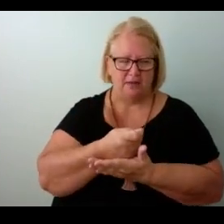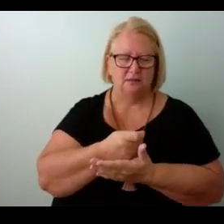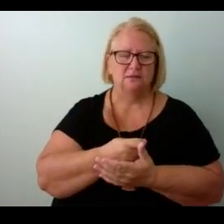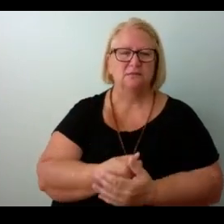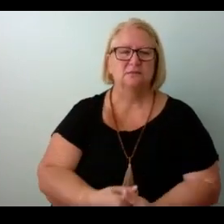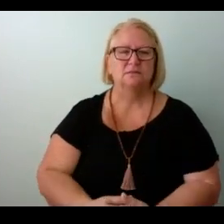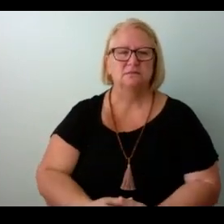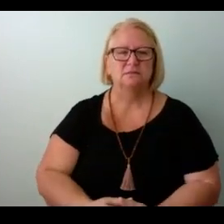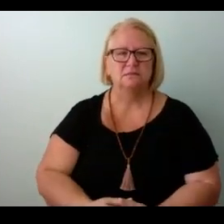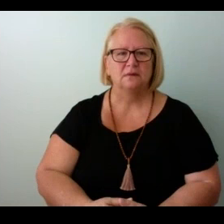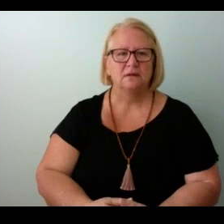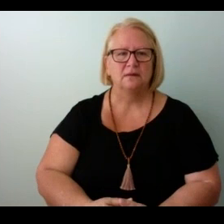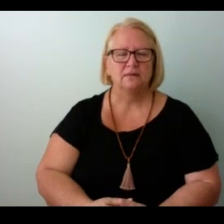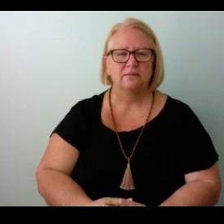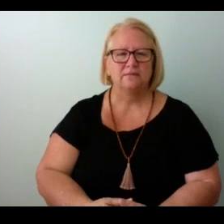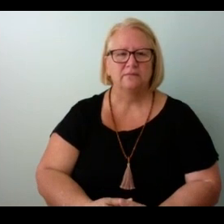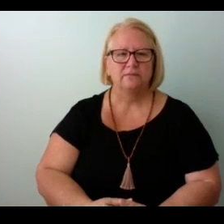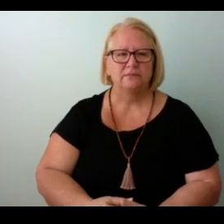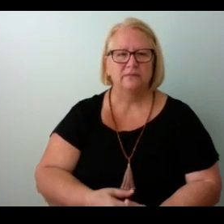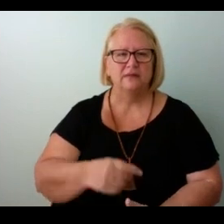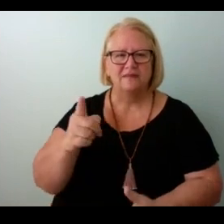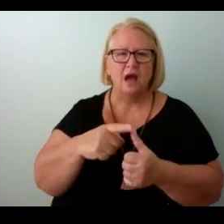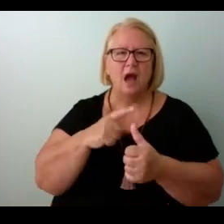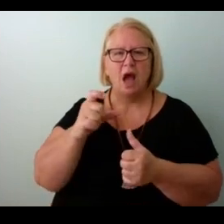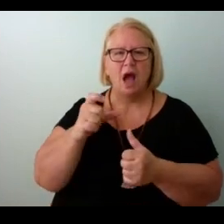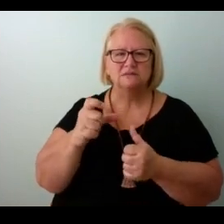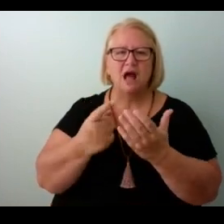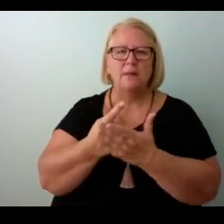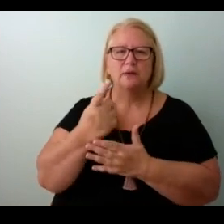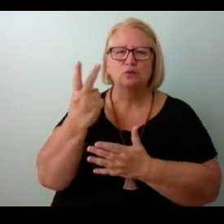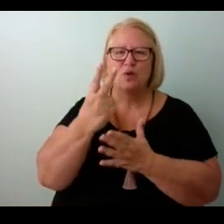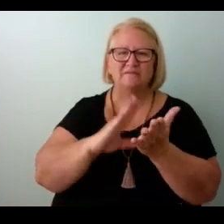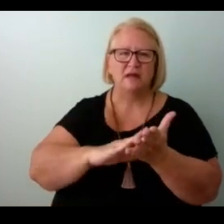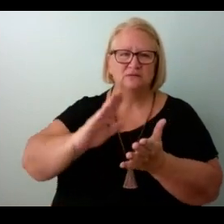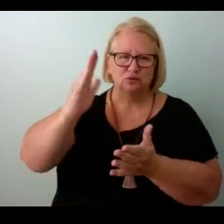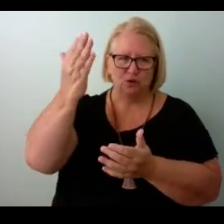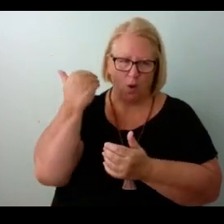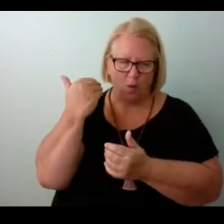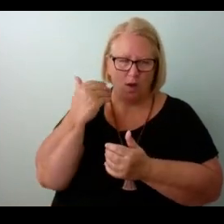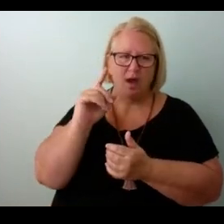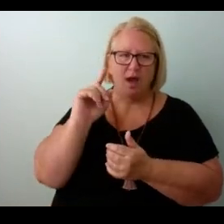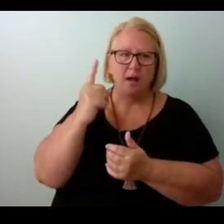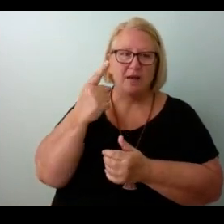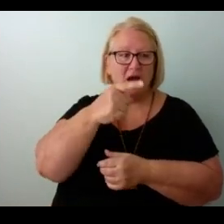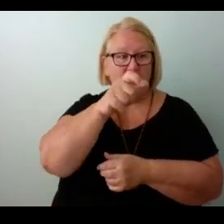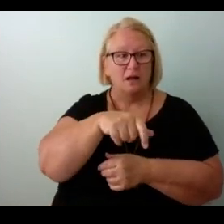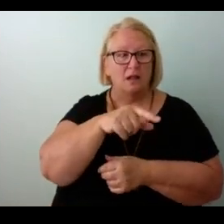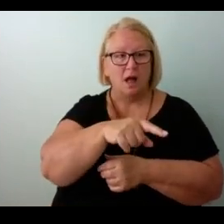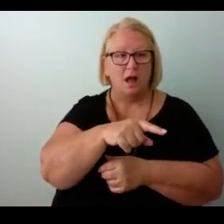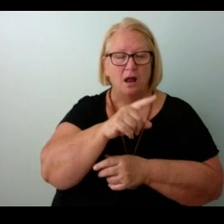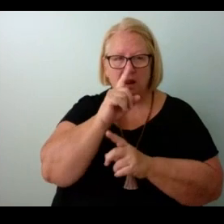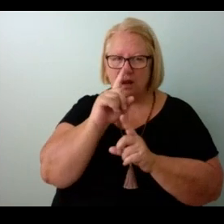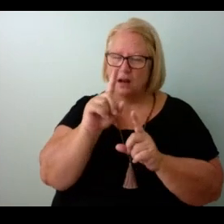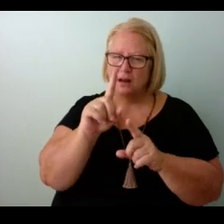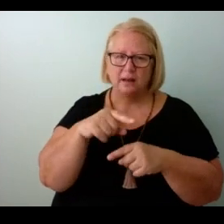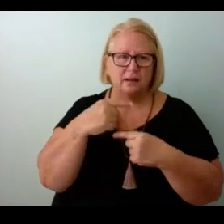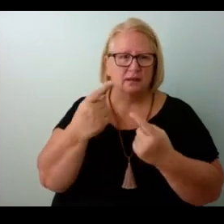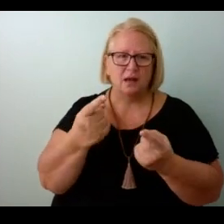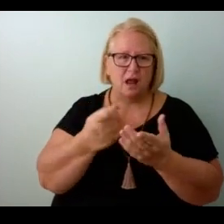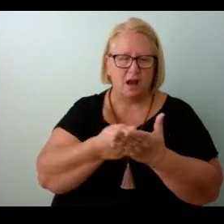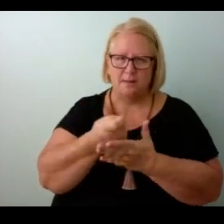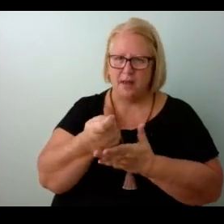The accident happened over 12 months ago but the client is unable to pay their insurance